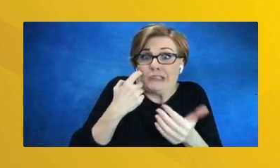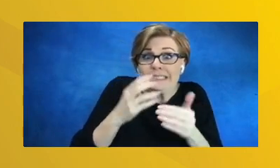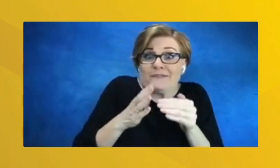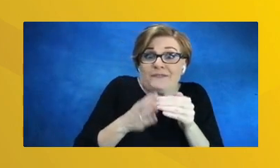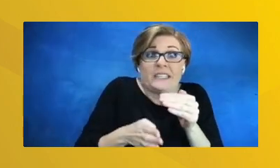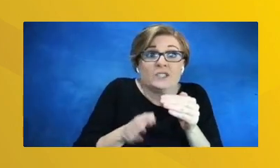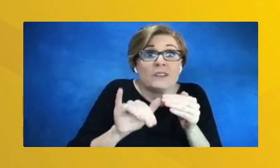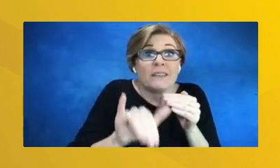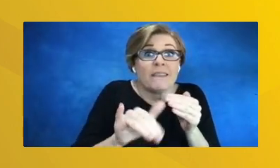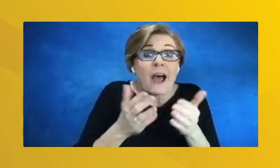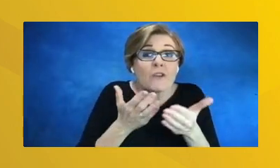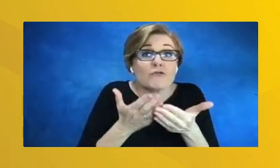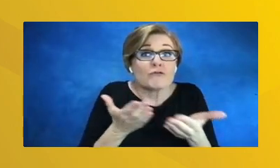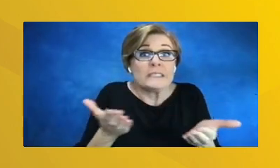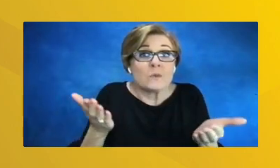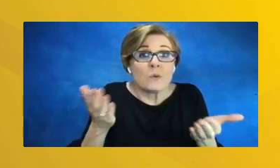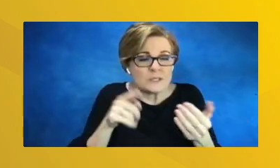in the toolkit.